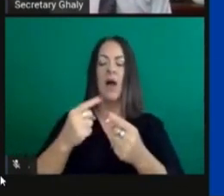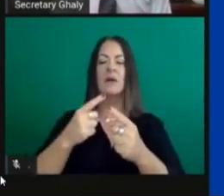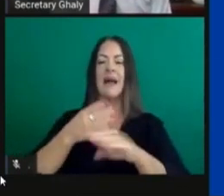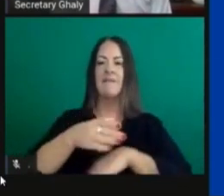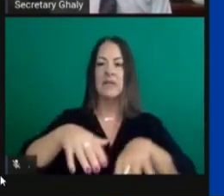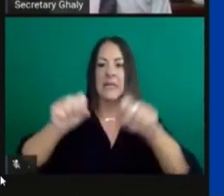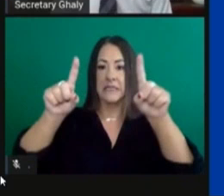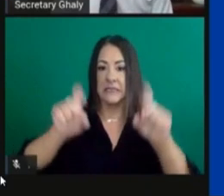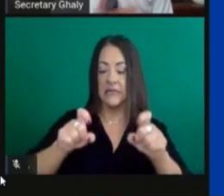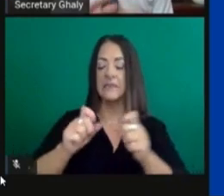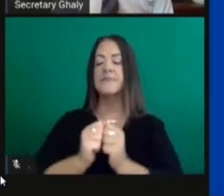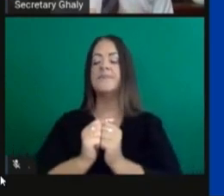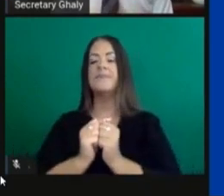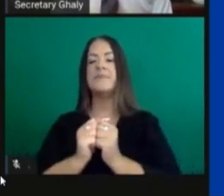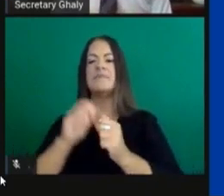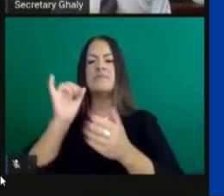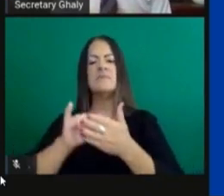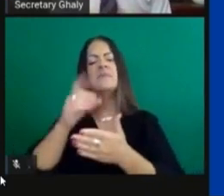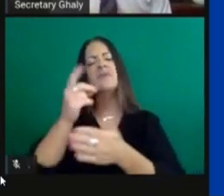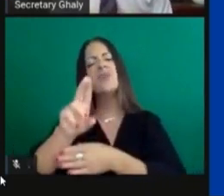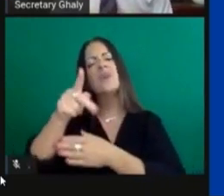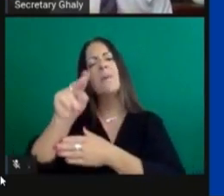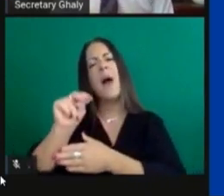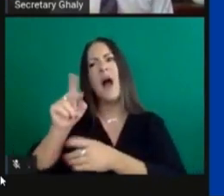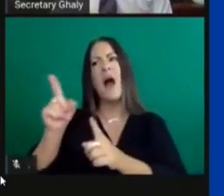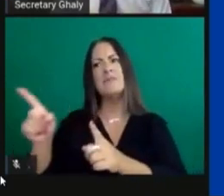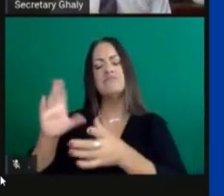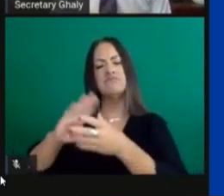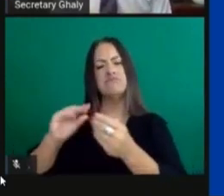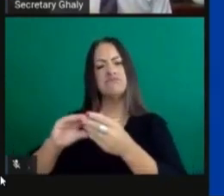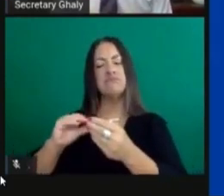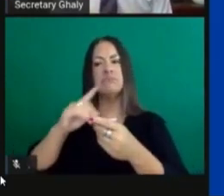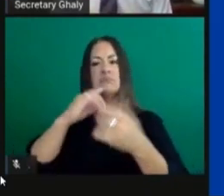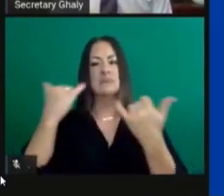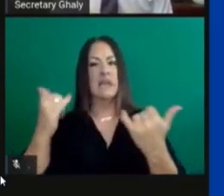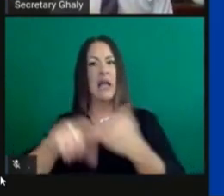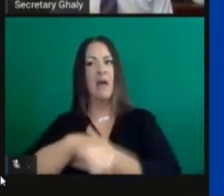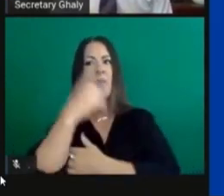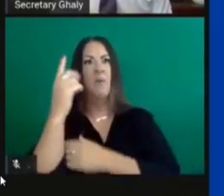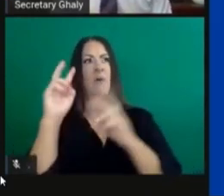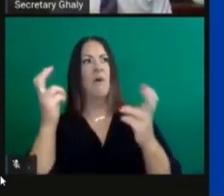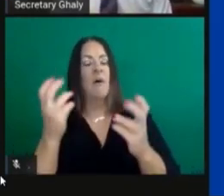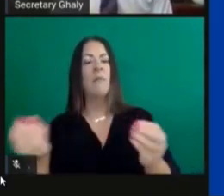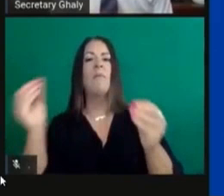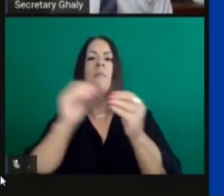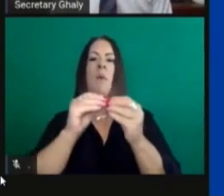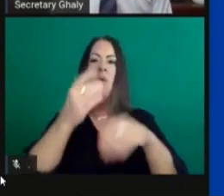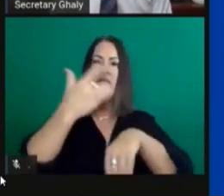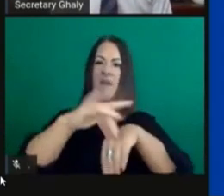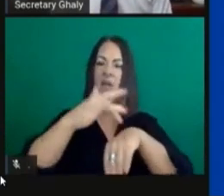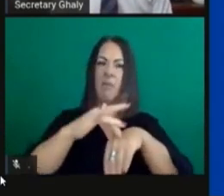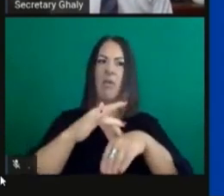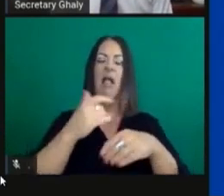OUR PERK AND ELMER PARTNERSHIP TO BRING NEW TESTING CAPACITY TO THE STATE. BUT WHAT DR. POND IS FOCUSED ON